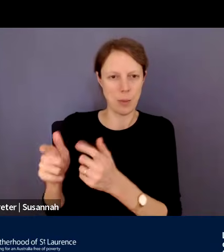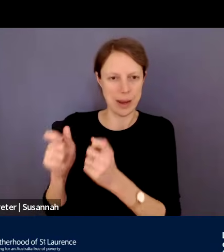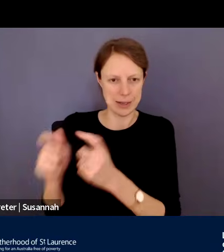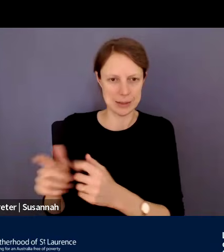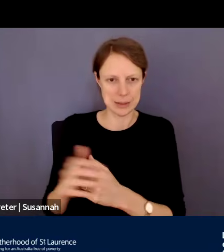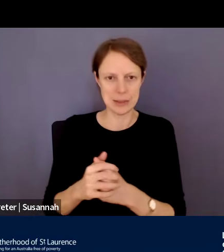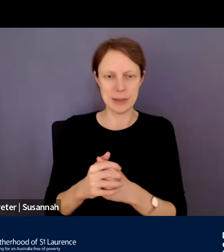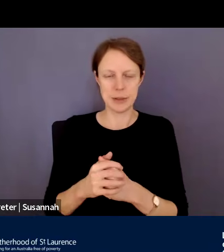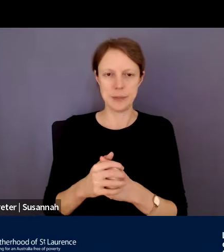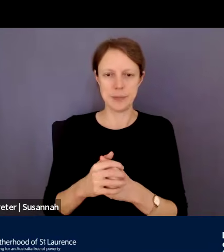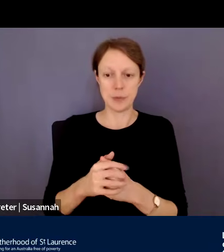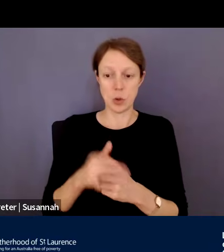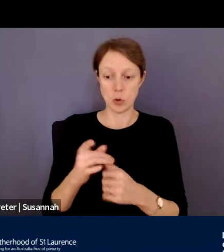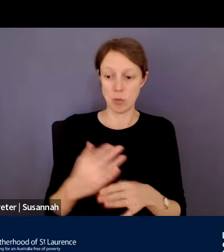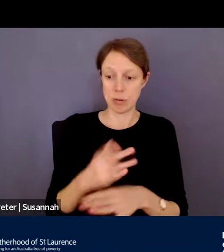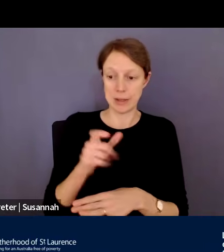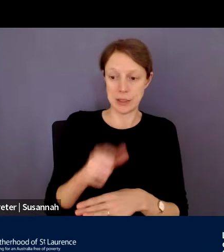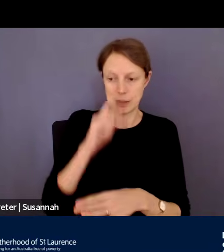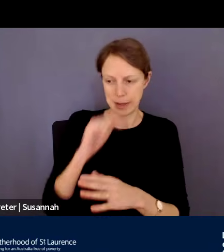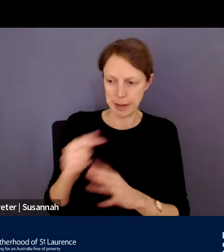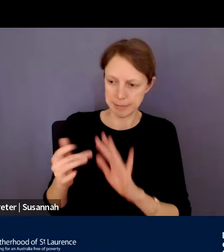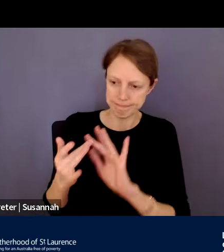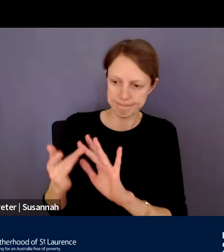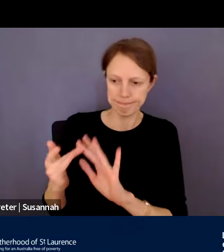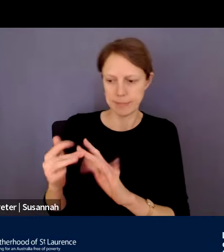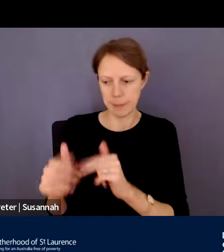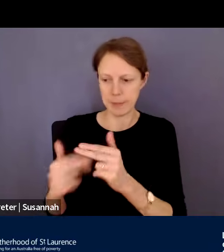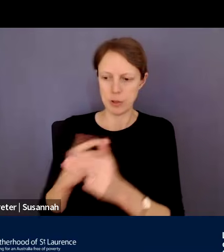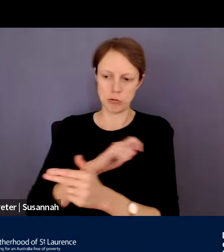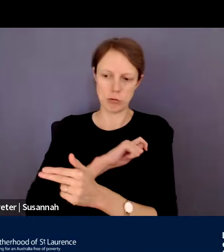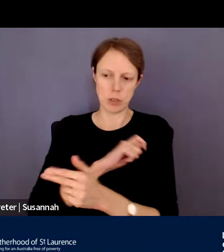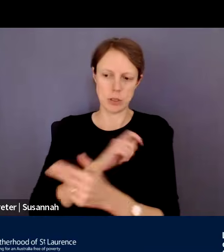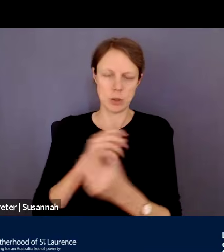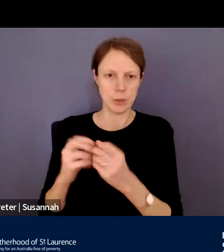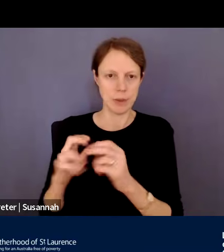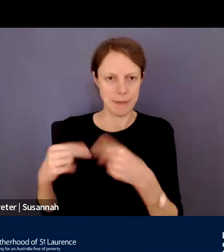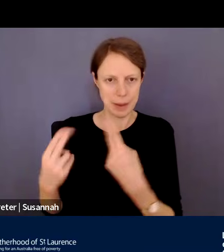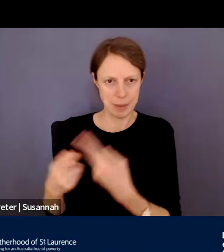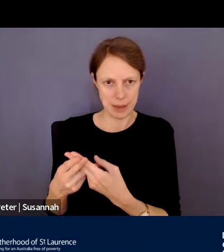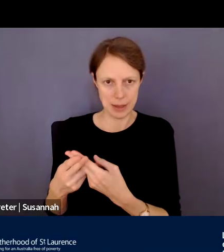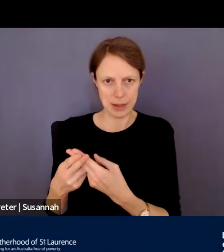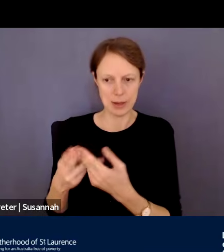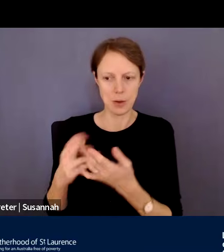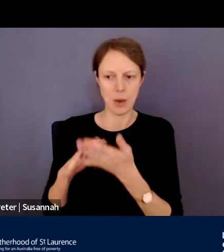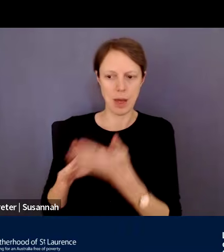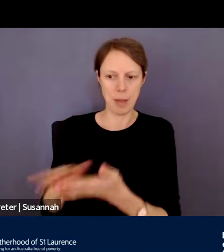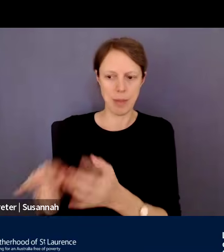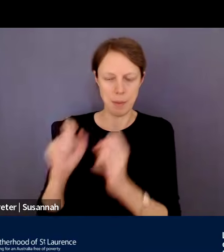to do was to build that trust with that family to help understand what was happening for them,